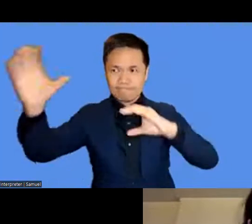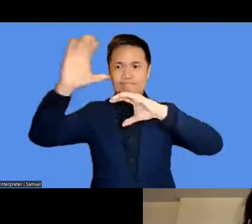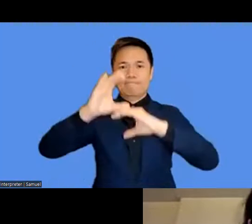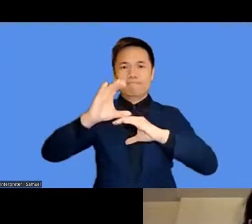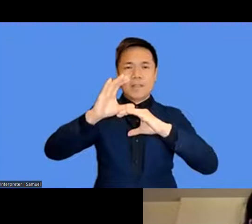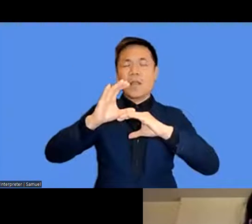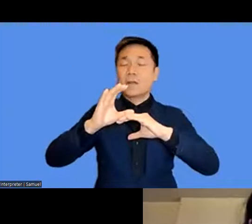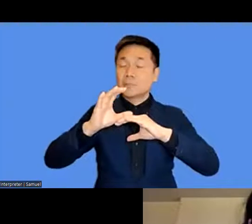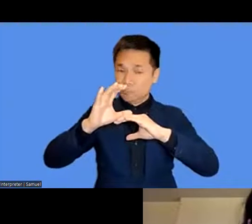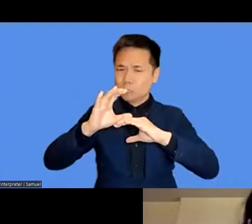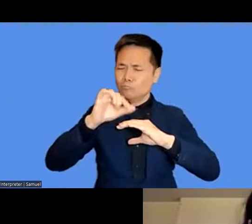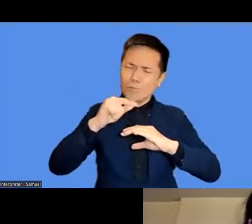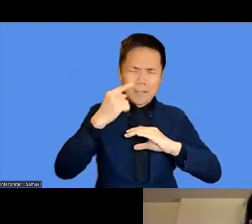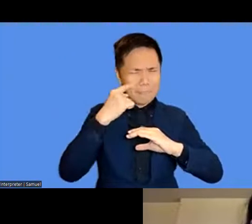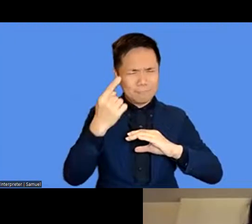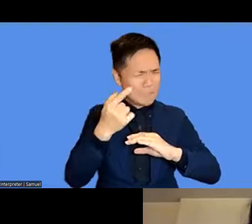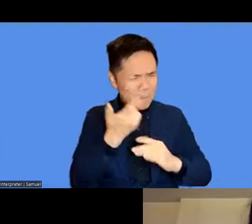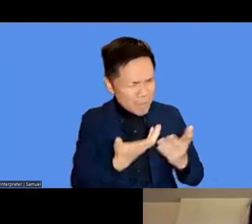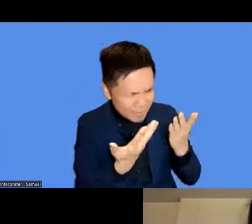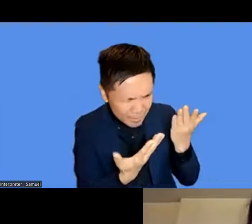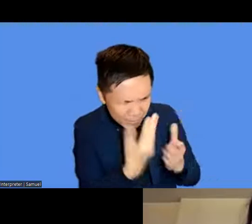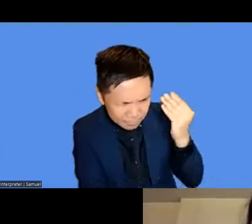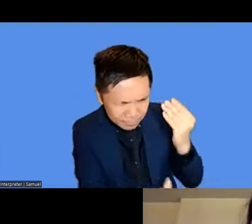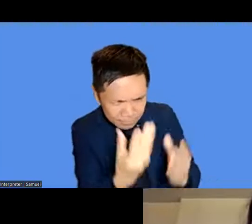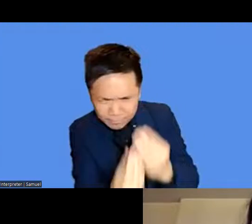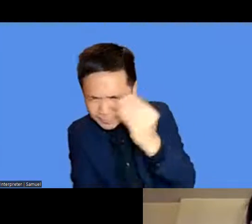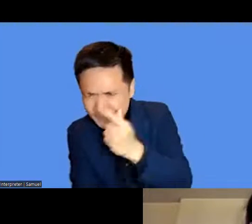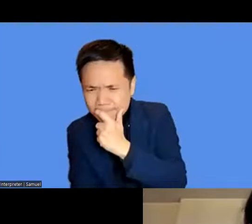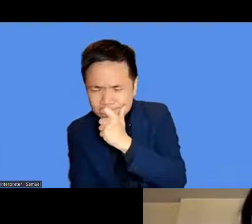and probably in terms of census, it will be very difficult to gather that data.